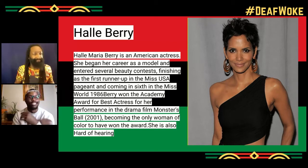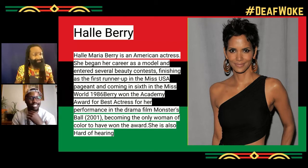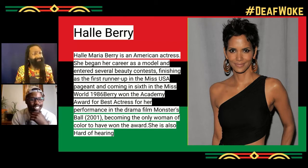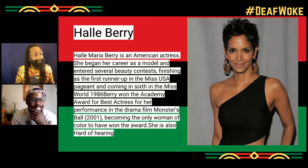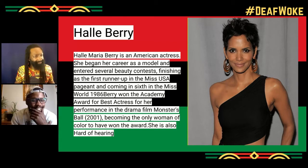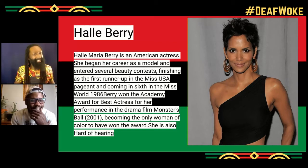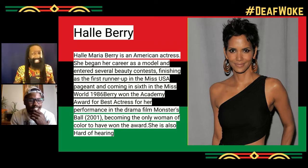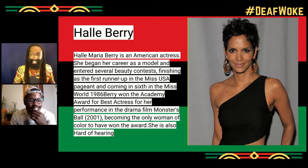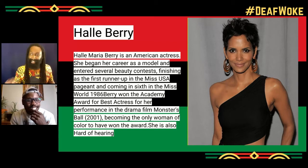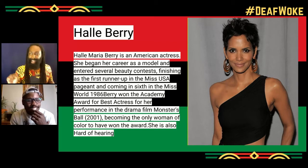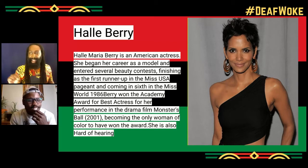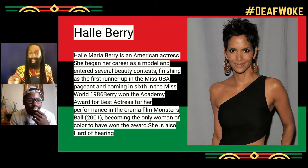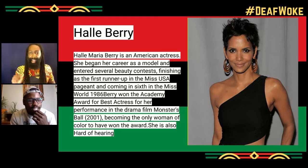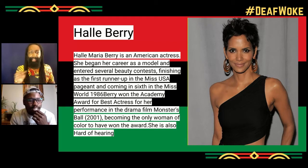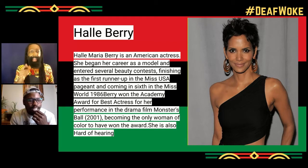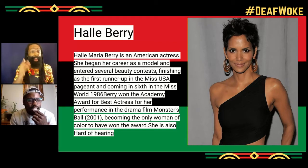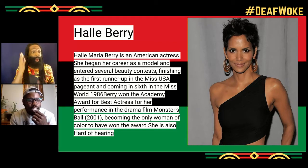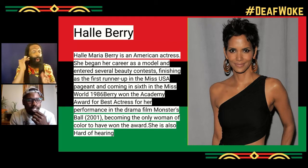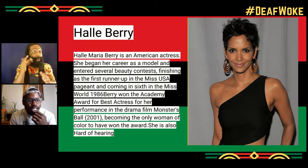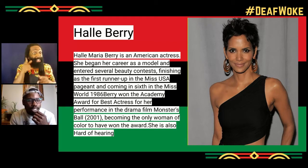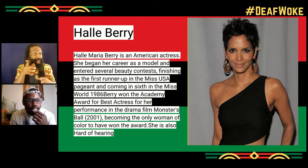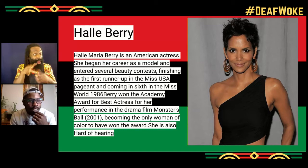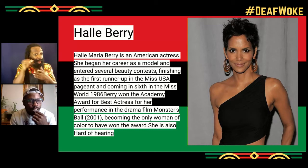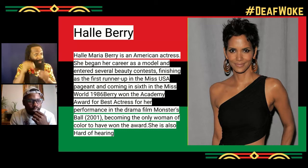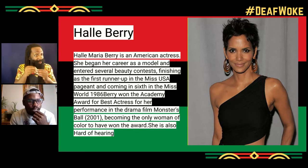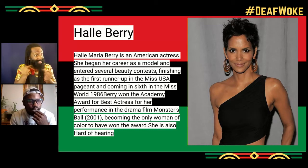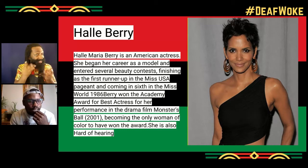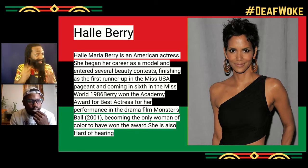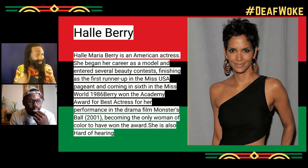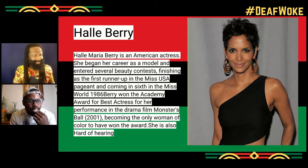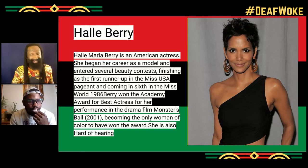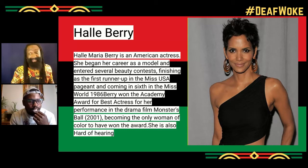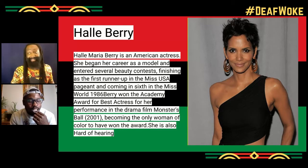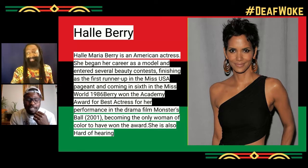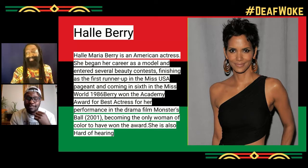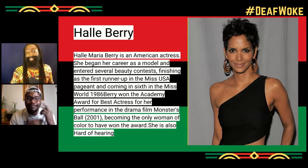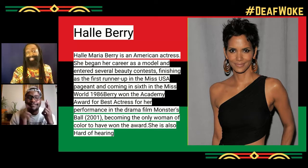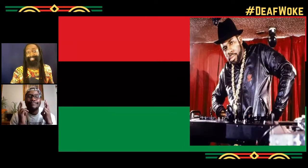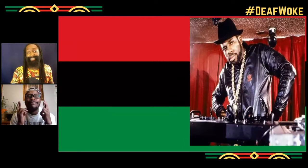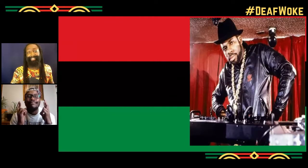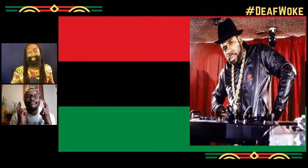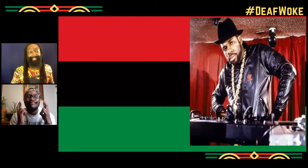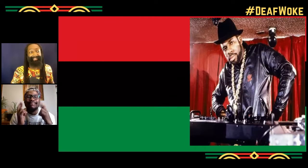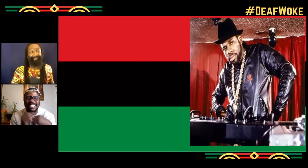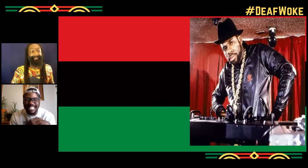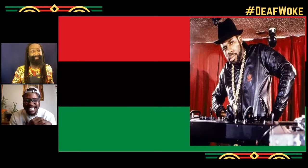Yeah, I first, yeah learned about that, and said woo! Okay. Is lit. So I hope, she, I hope she starts